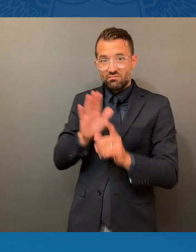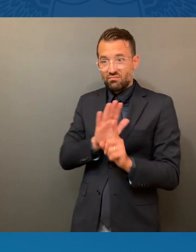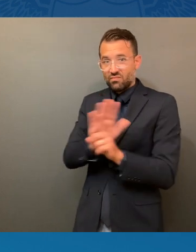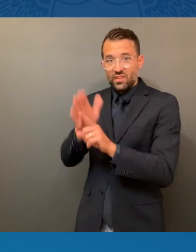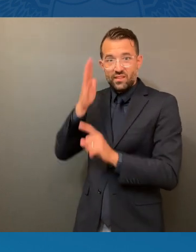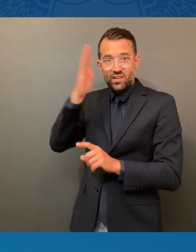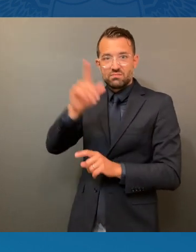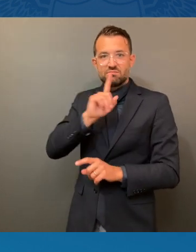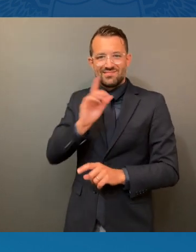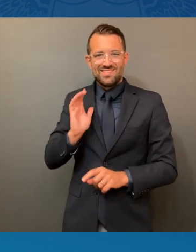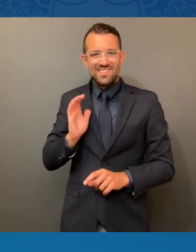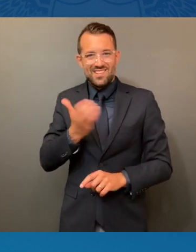And it will help.